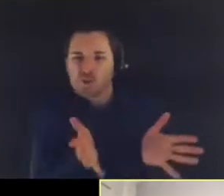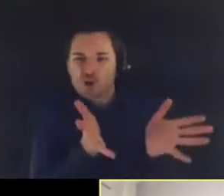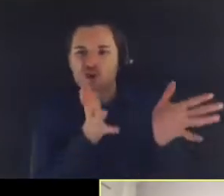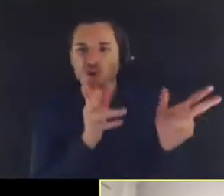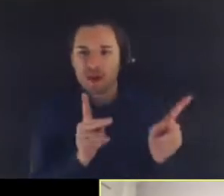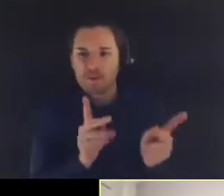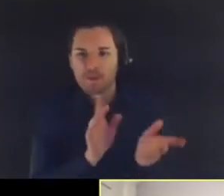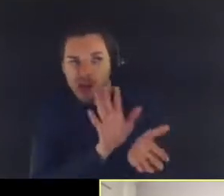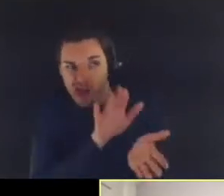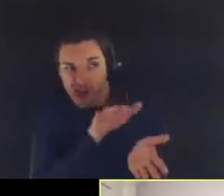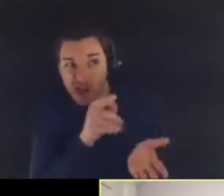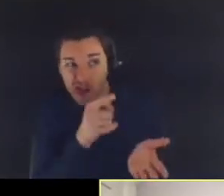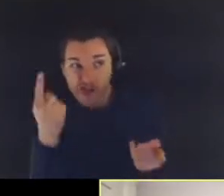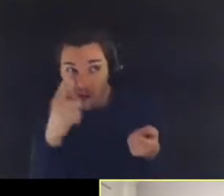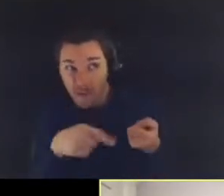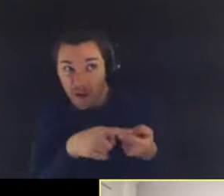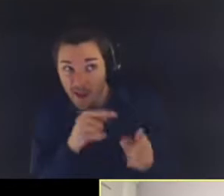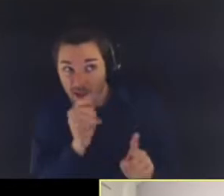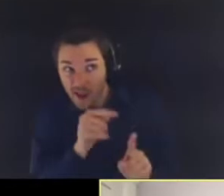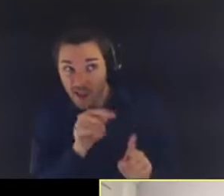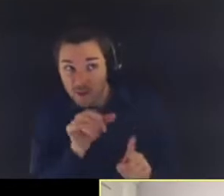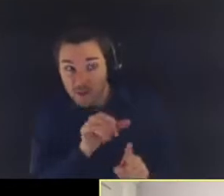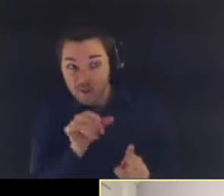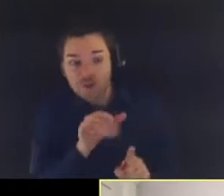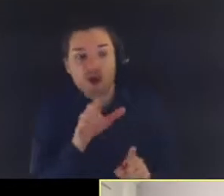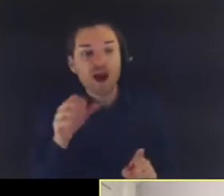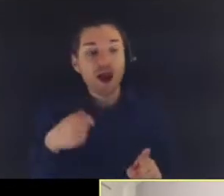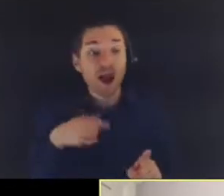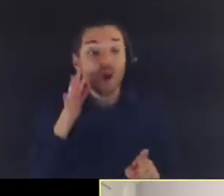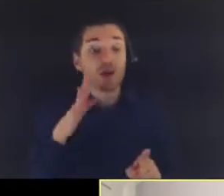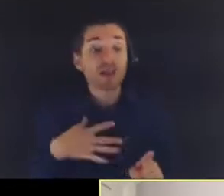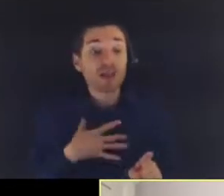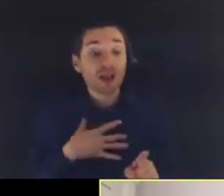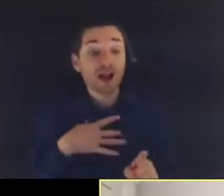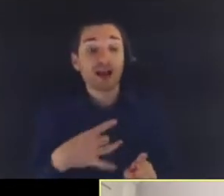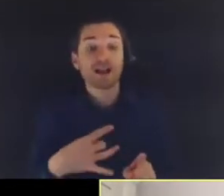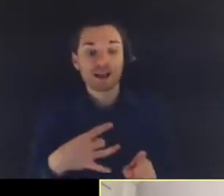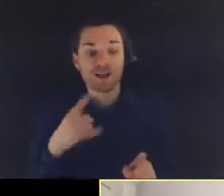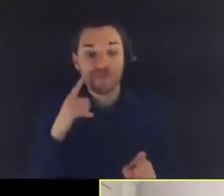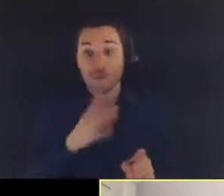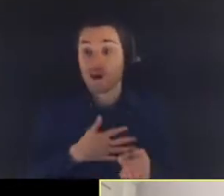Also, I would like it if my friends and my colleagues were the ones who asked that also,